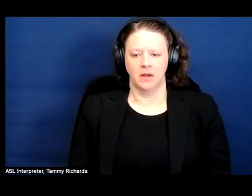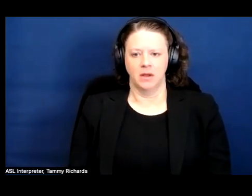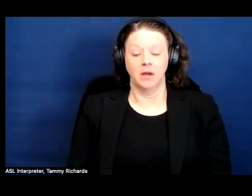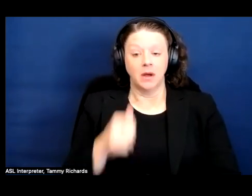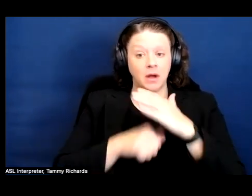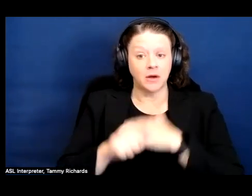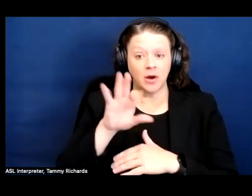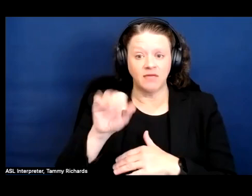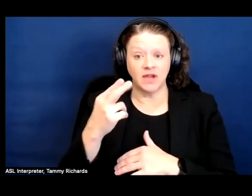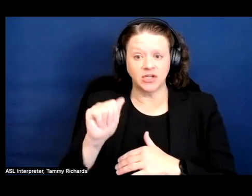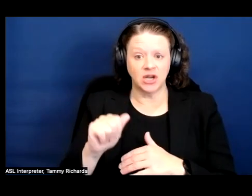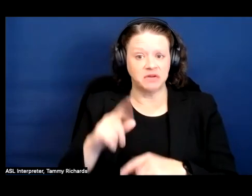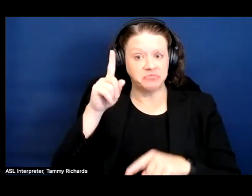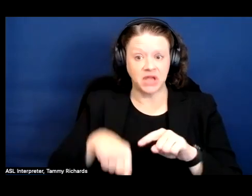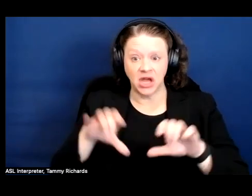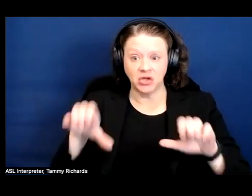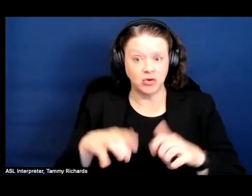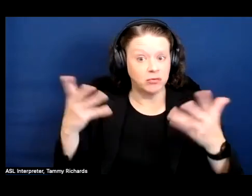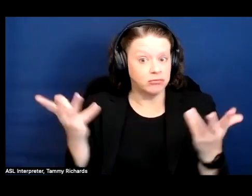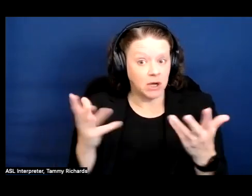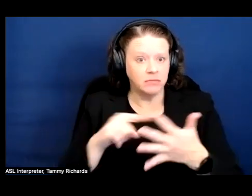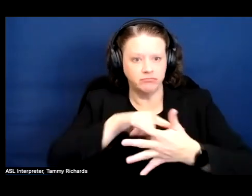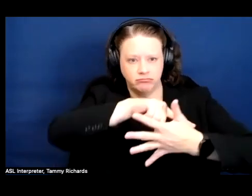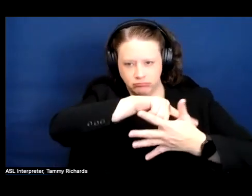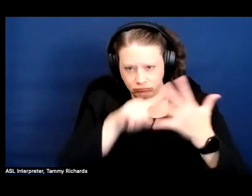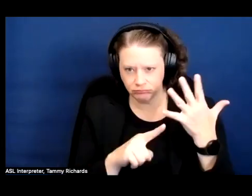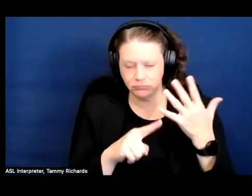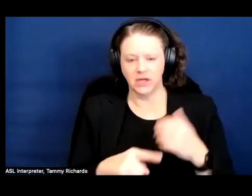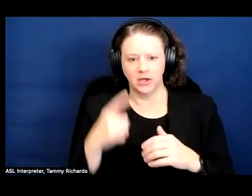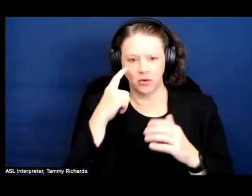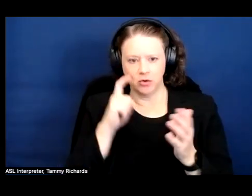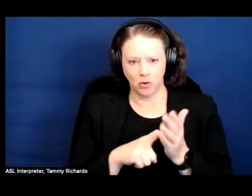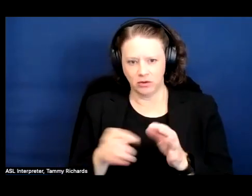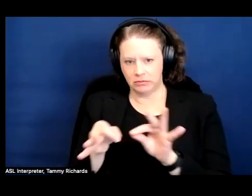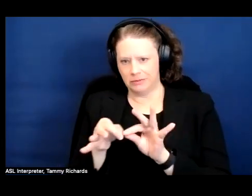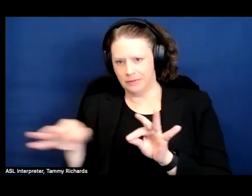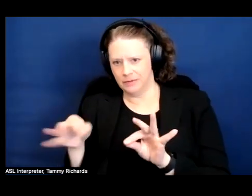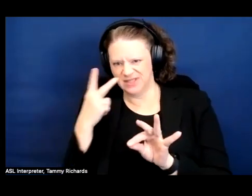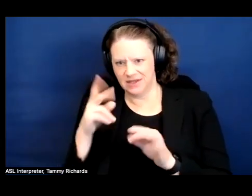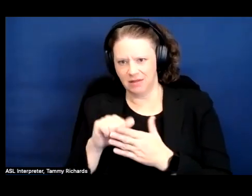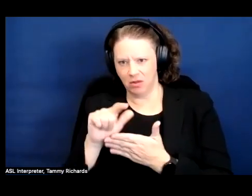Again, not appropriate as a lease term. So you should push back about those sort of things.